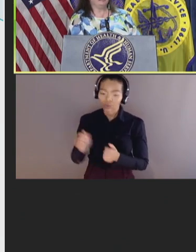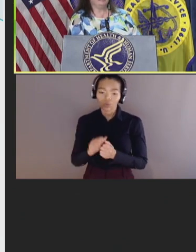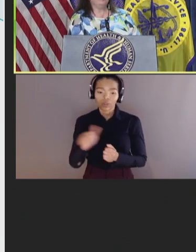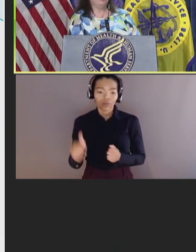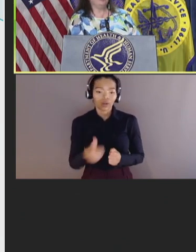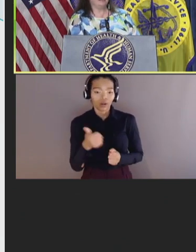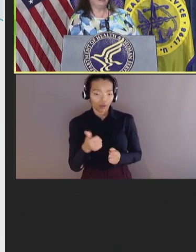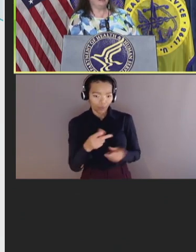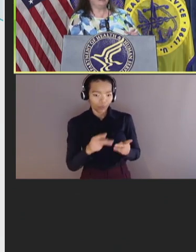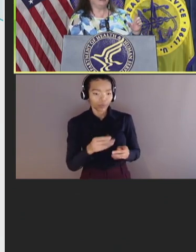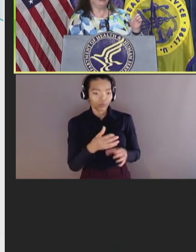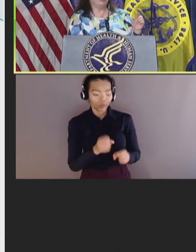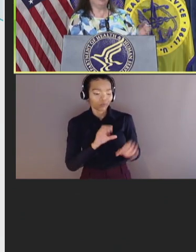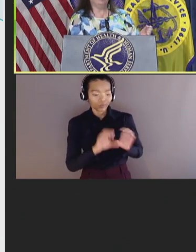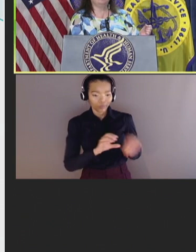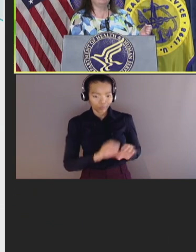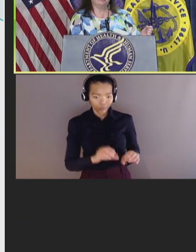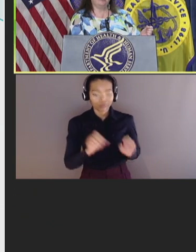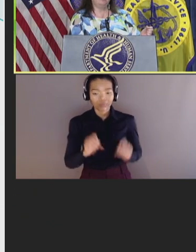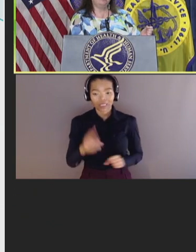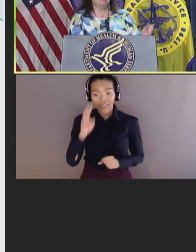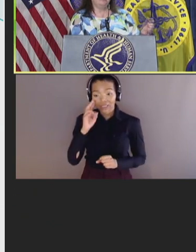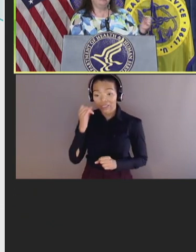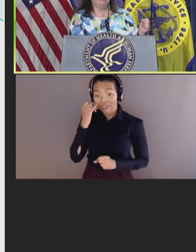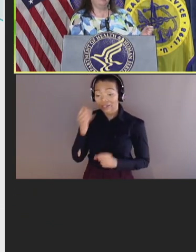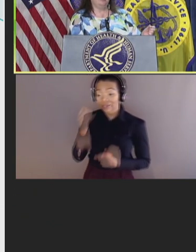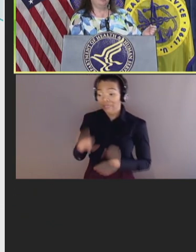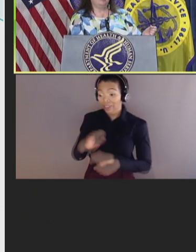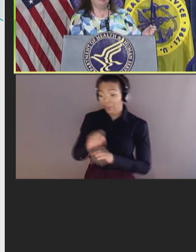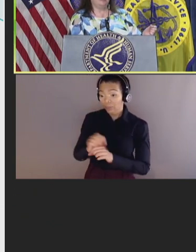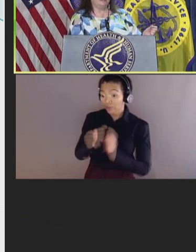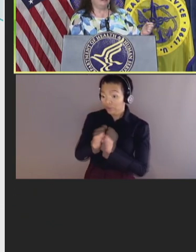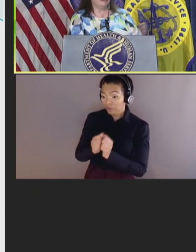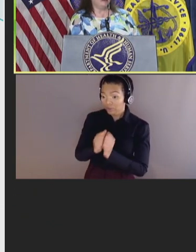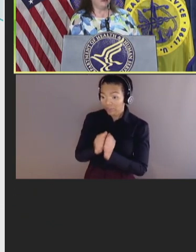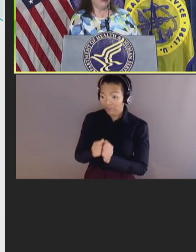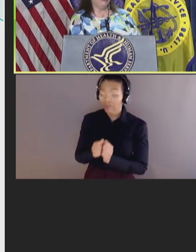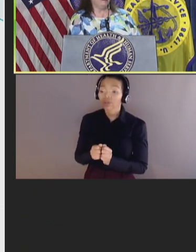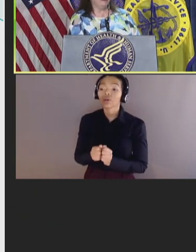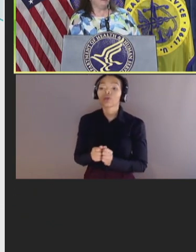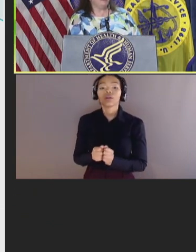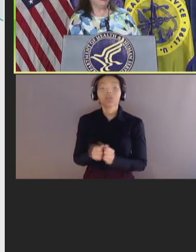if there is any that can actually work together and leverage some of the funding that they have.